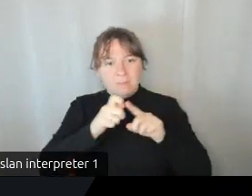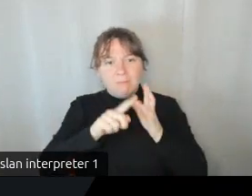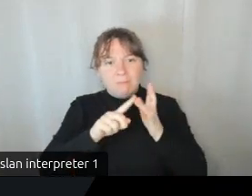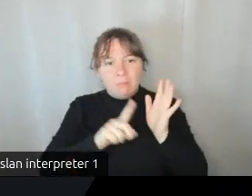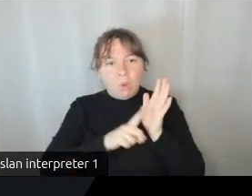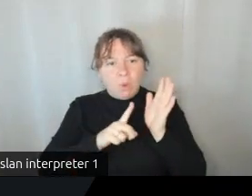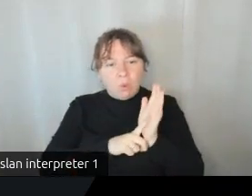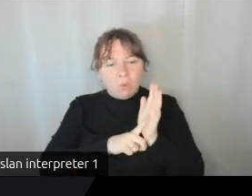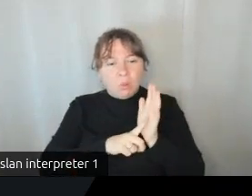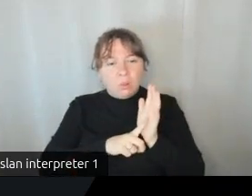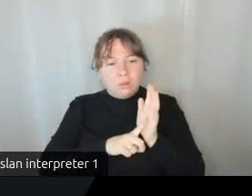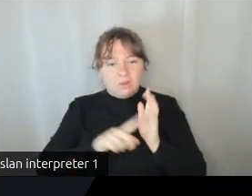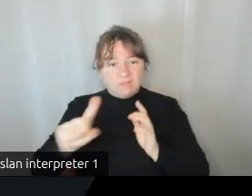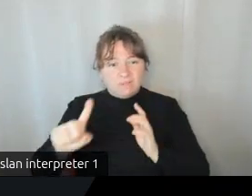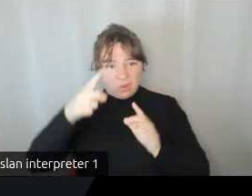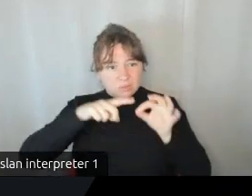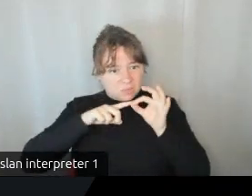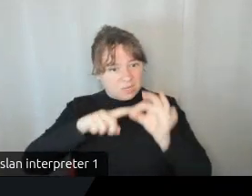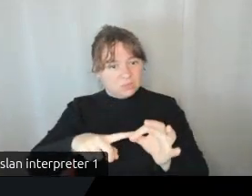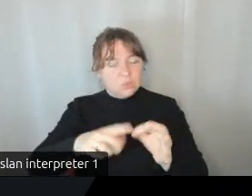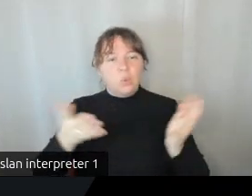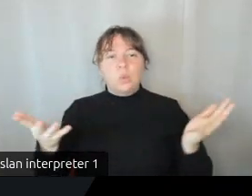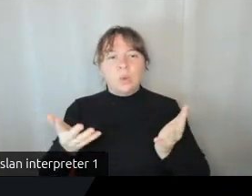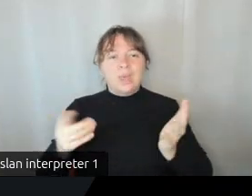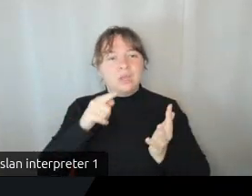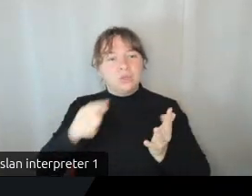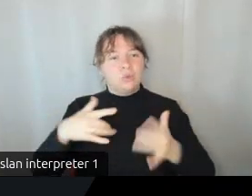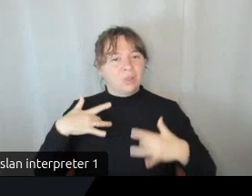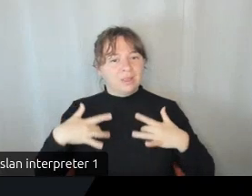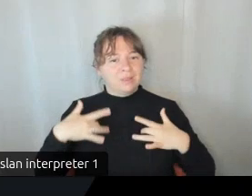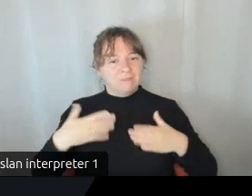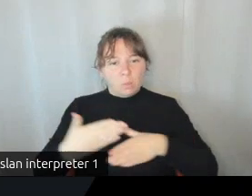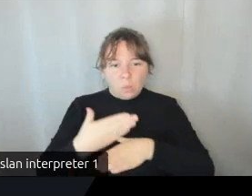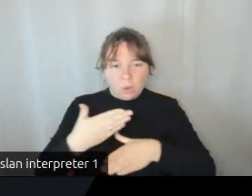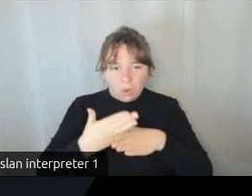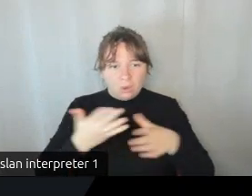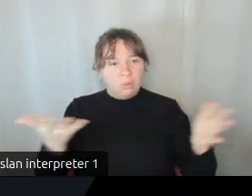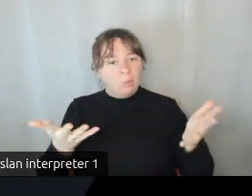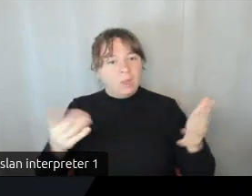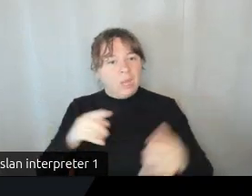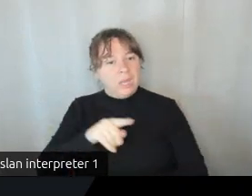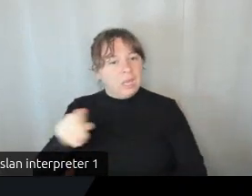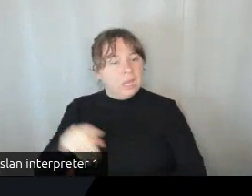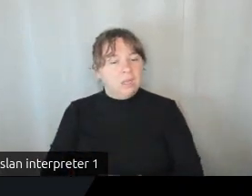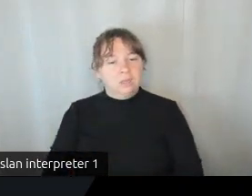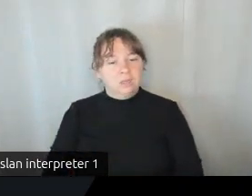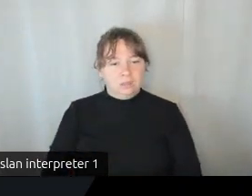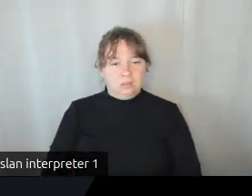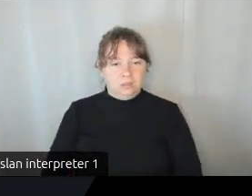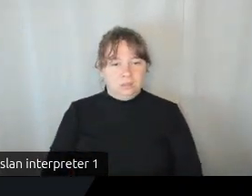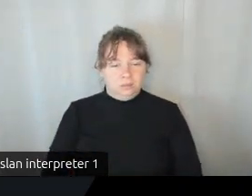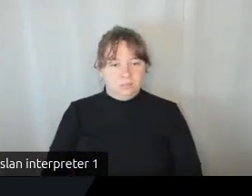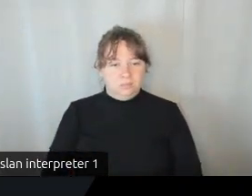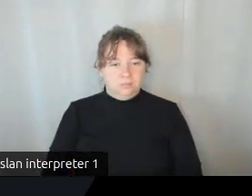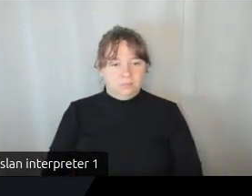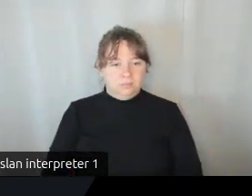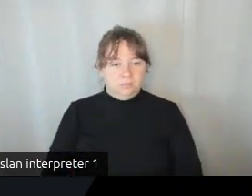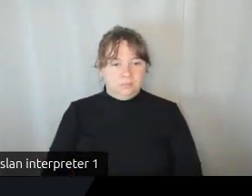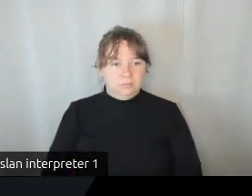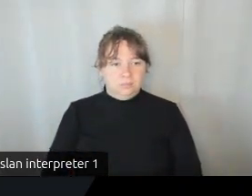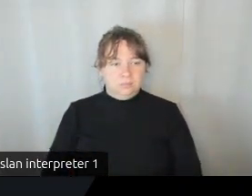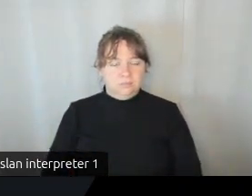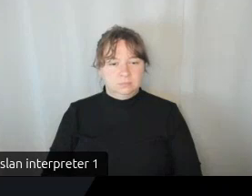for you. The first one's asking what region do you work in? So I'll just bring that up.